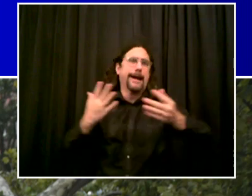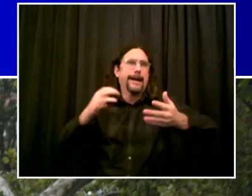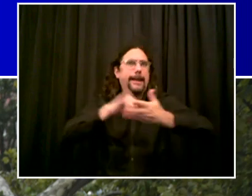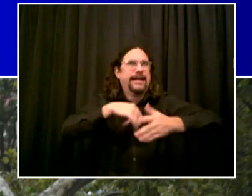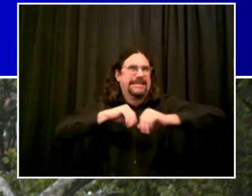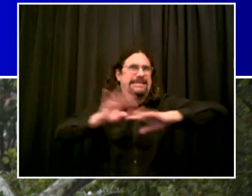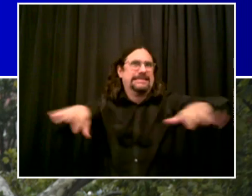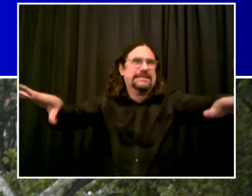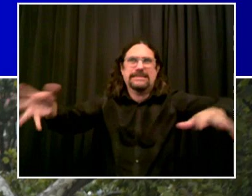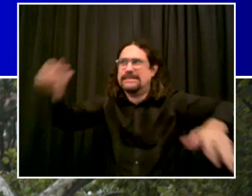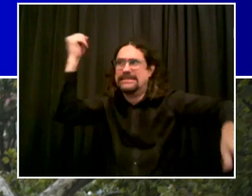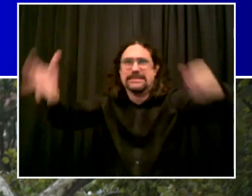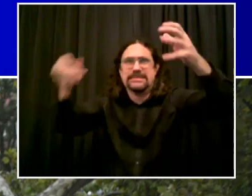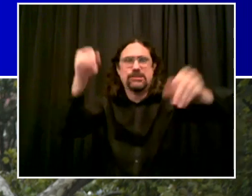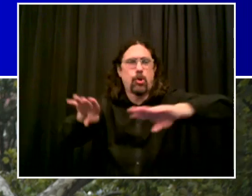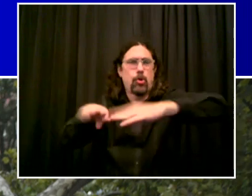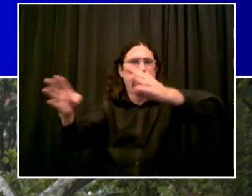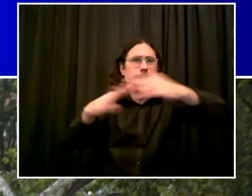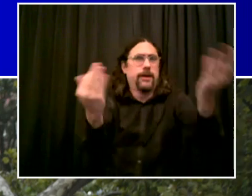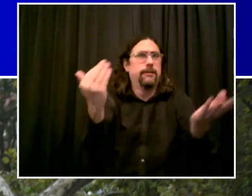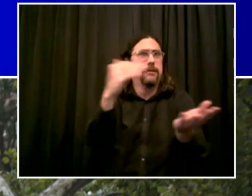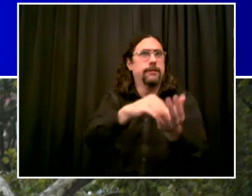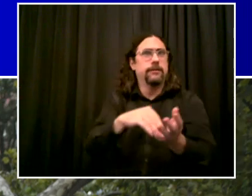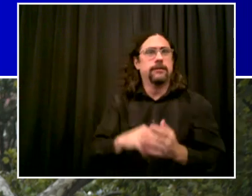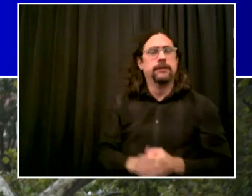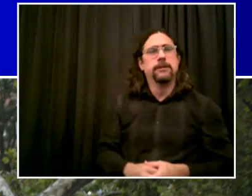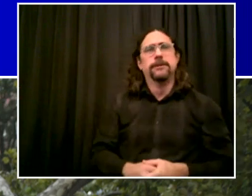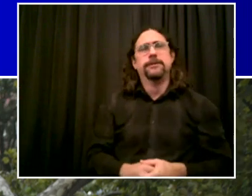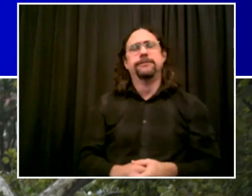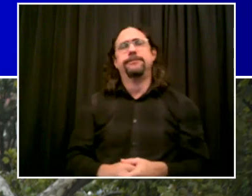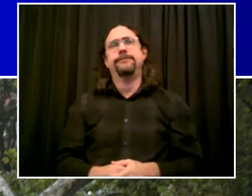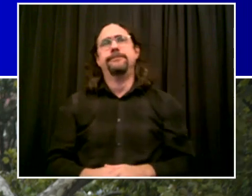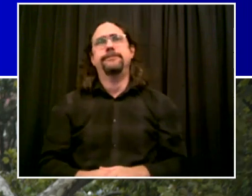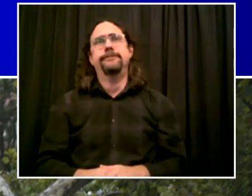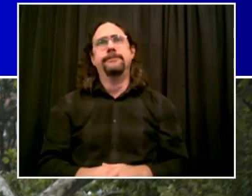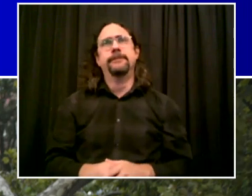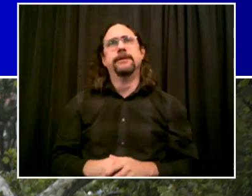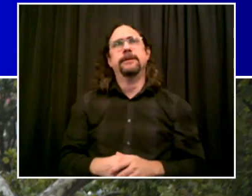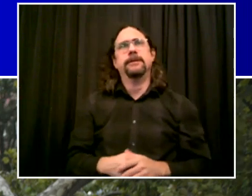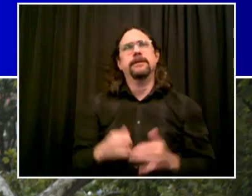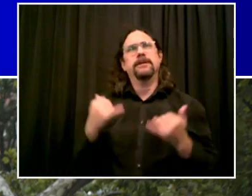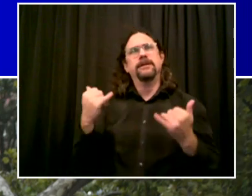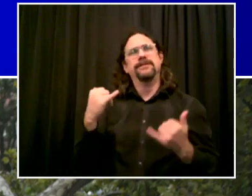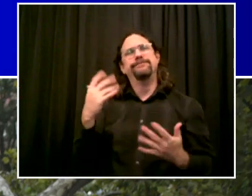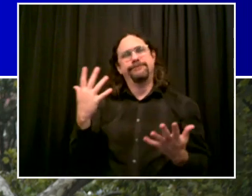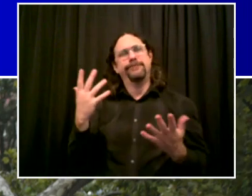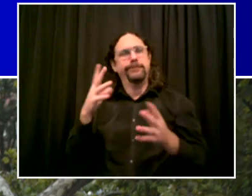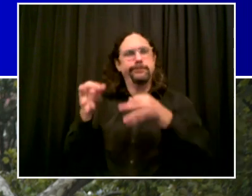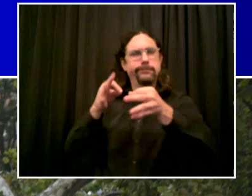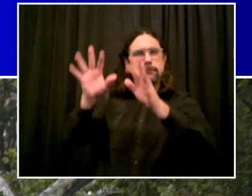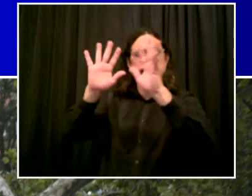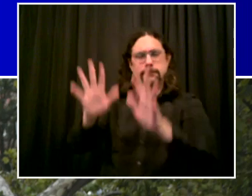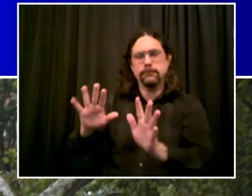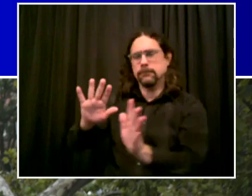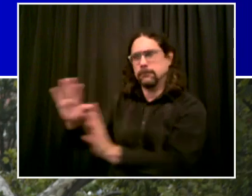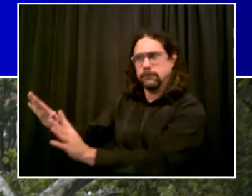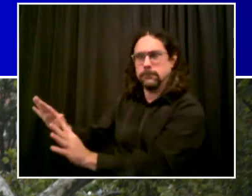THERE IS A LOT TO DO THERE. BUT NOW, BACK TO THE CENTRAL ISSUE THAT HAS